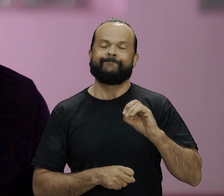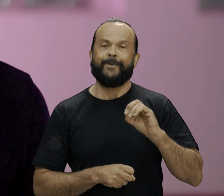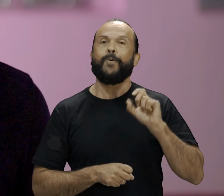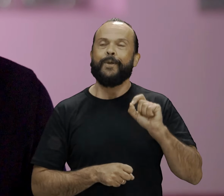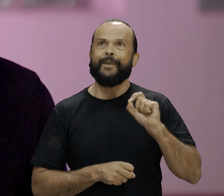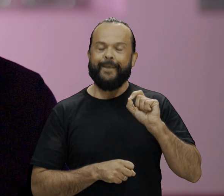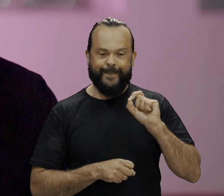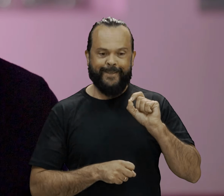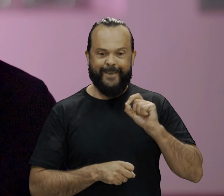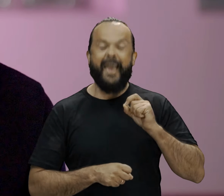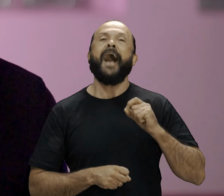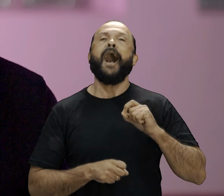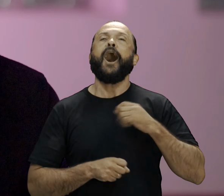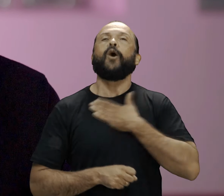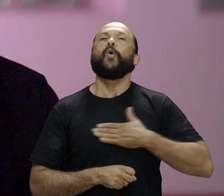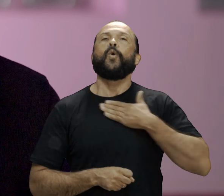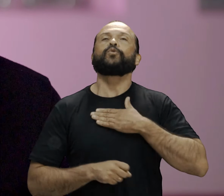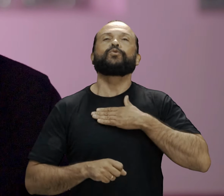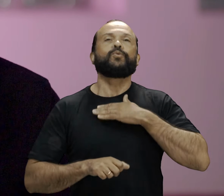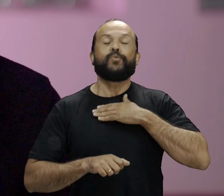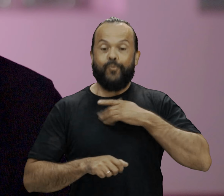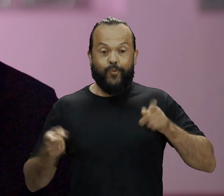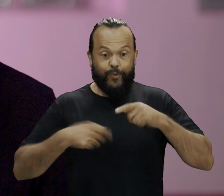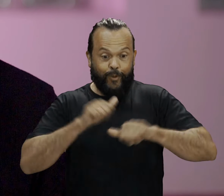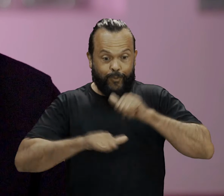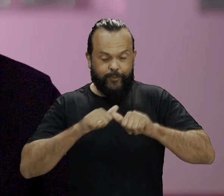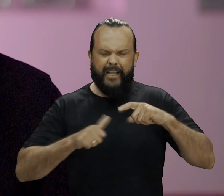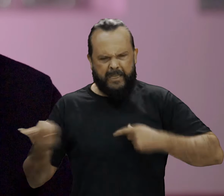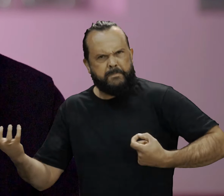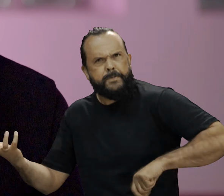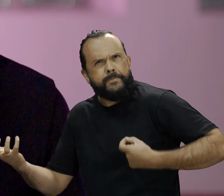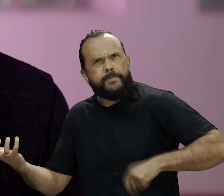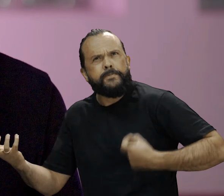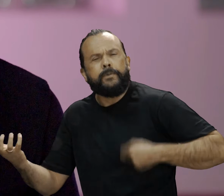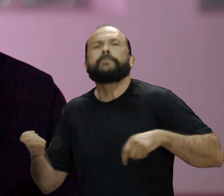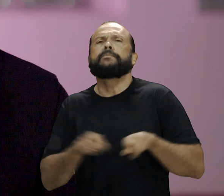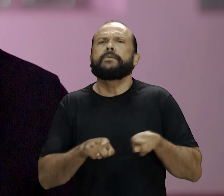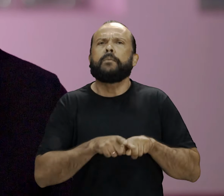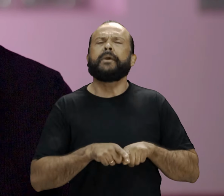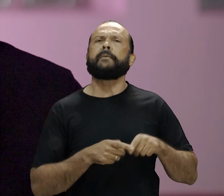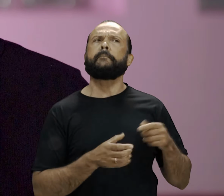So it has a lot of guitar feeling, a Charlie Brown Jr. feeling, something like CPM 22, even Blink 182.